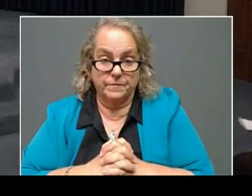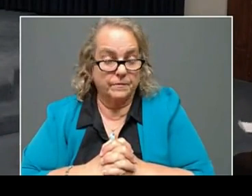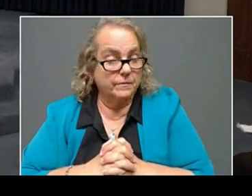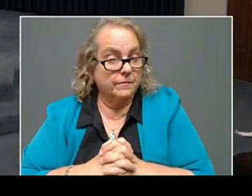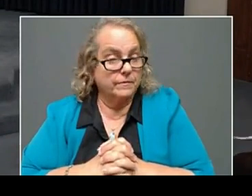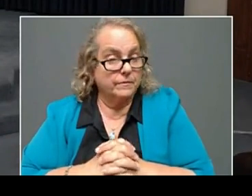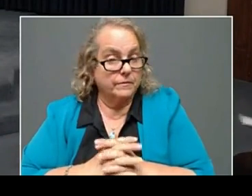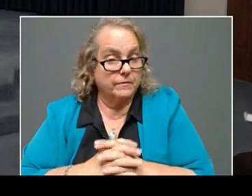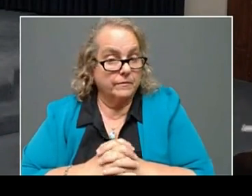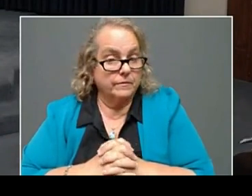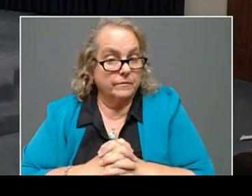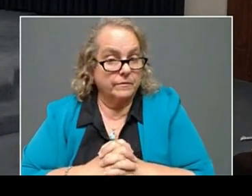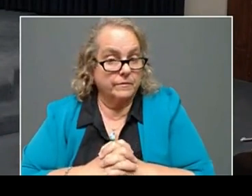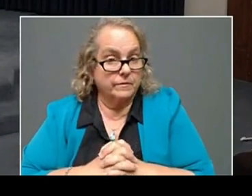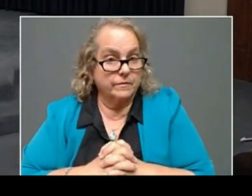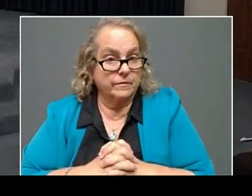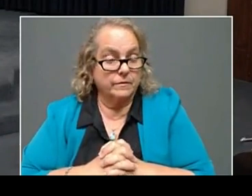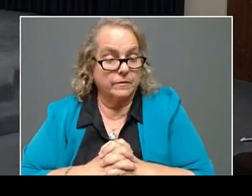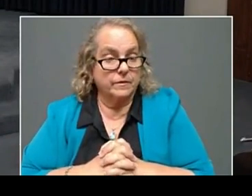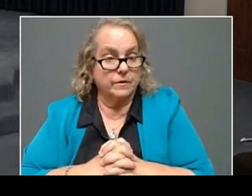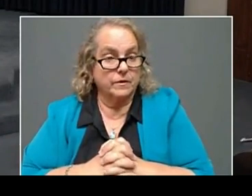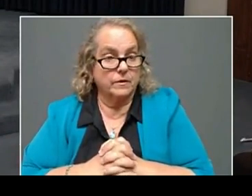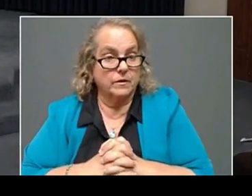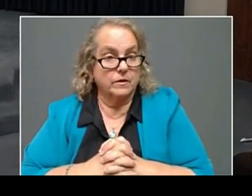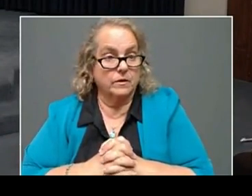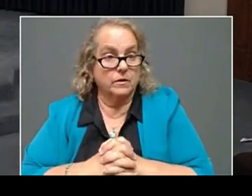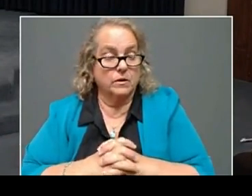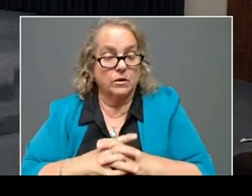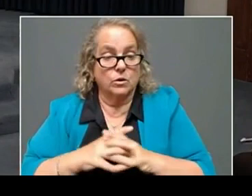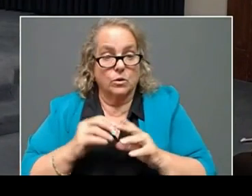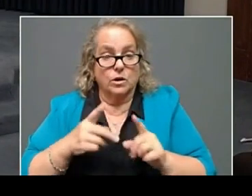focus on anyone? That's a good question. We've been, we've been putting out in